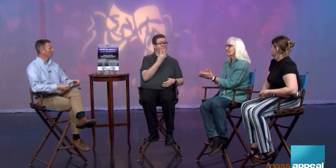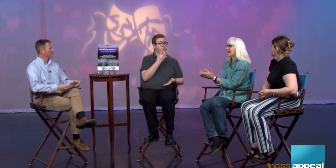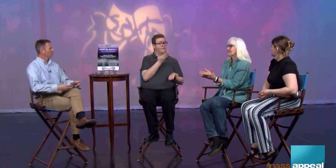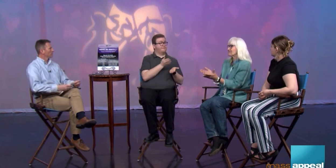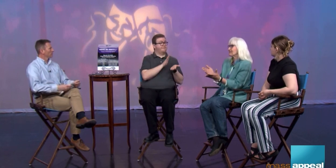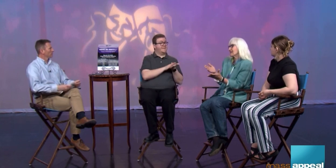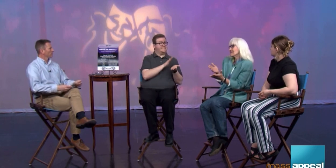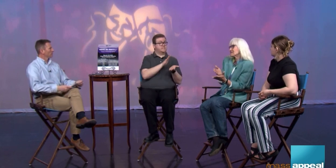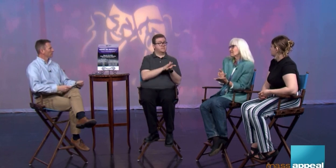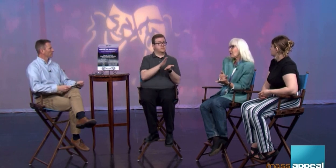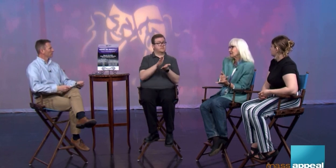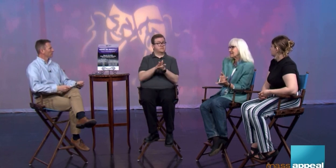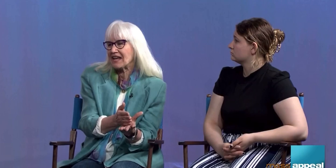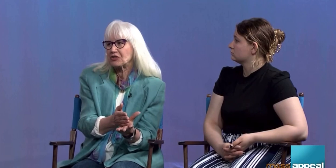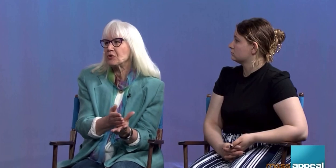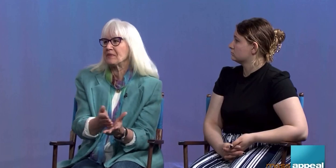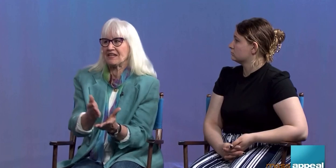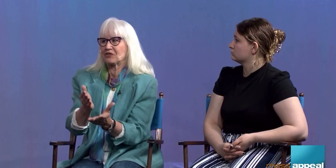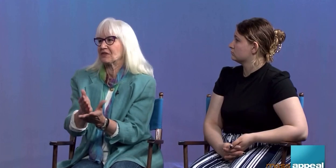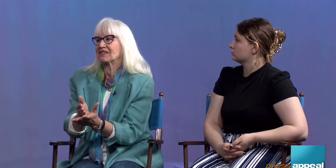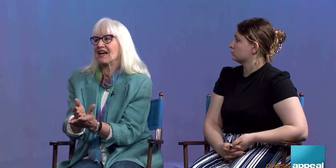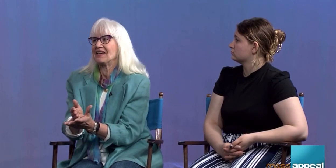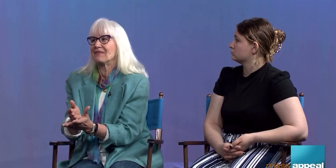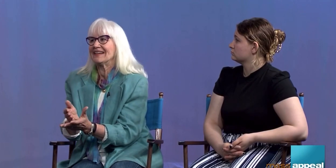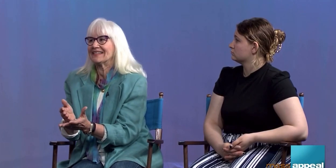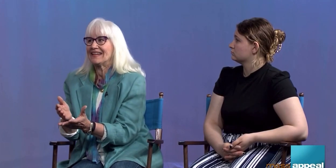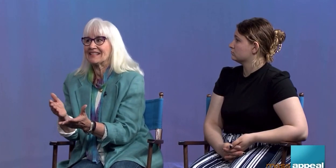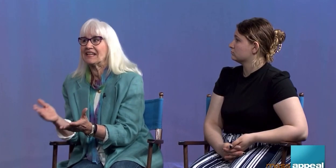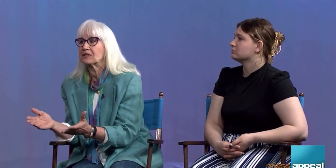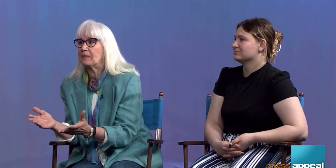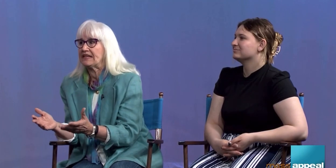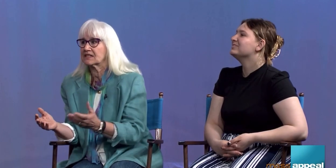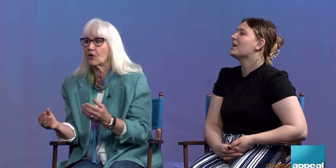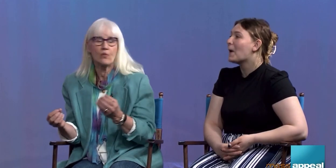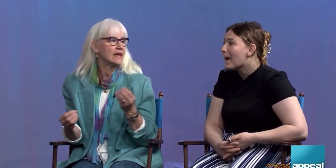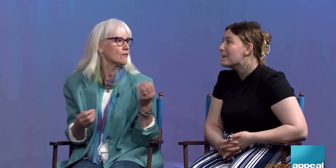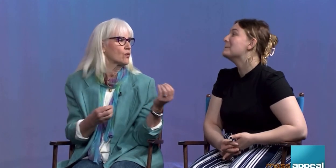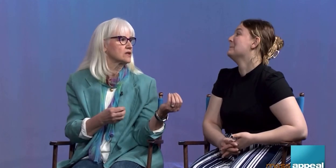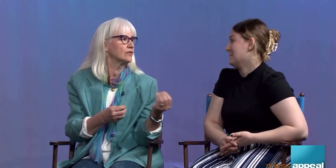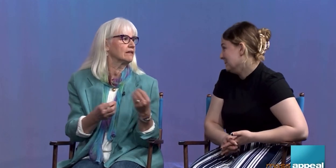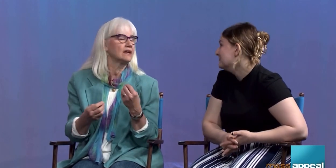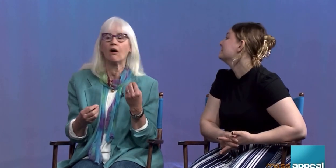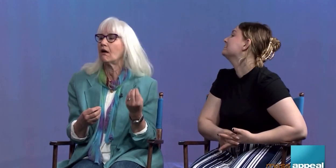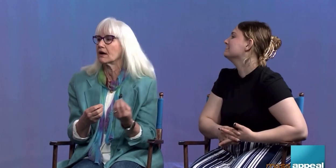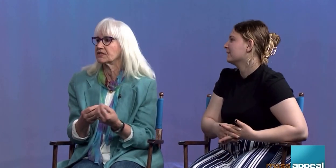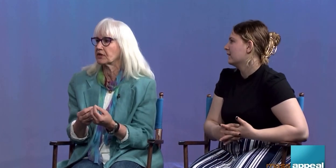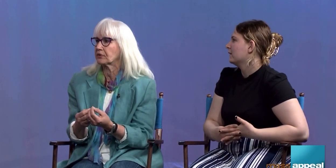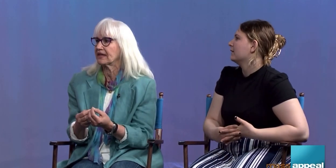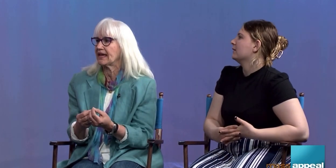might only take two beats, so the sign might take six beats so we have worked very hard to create